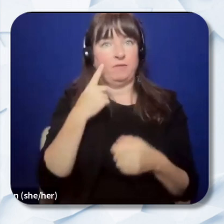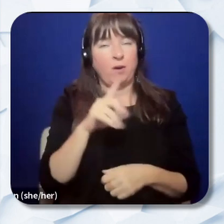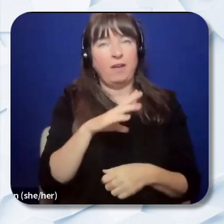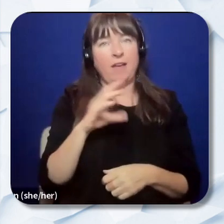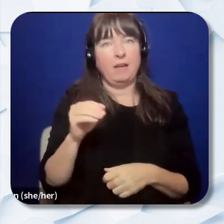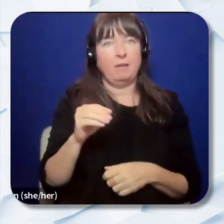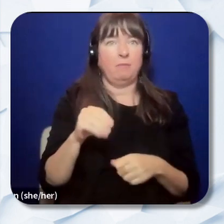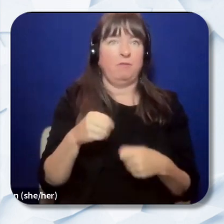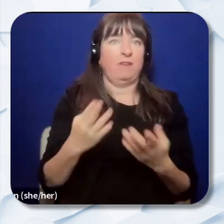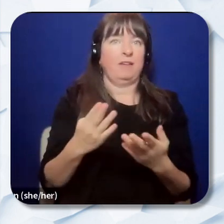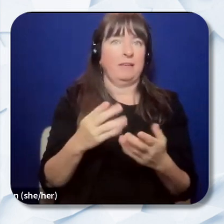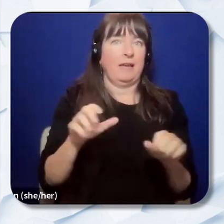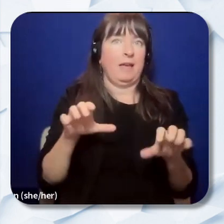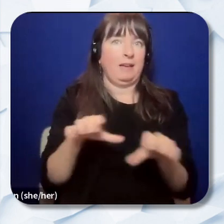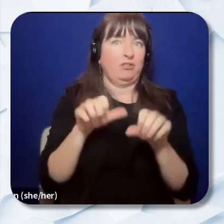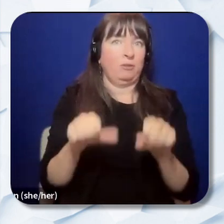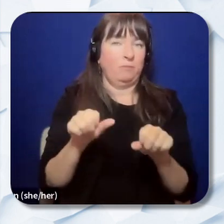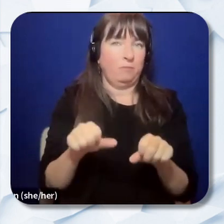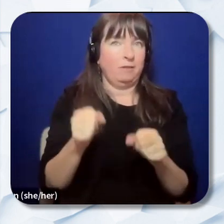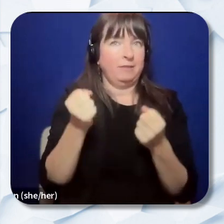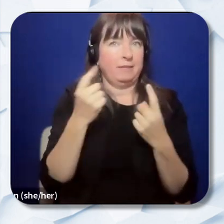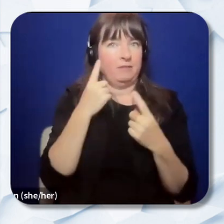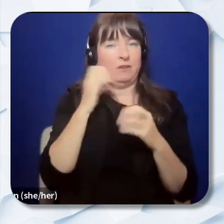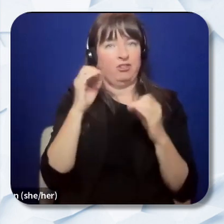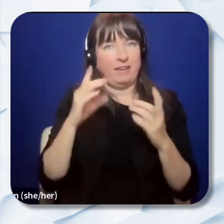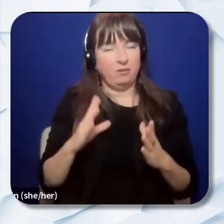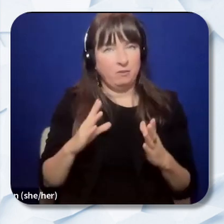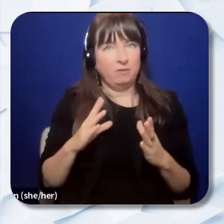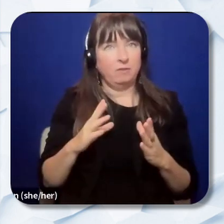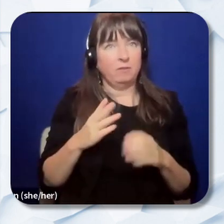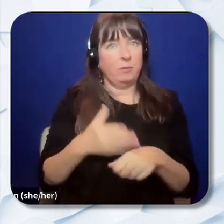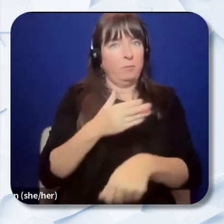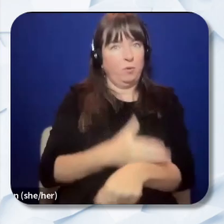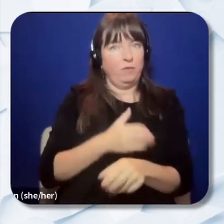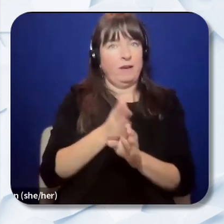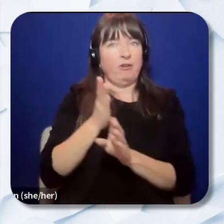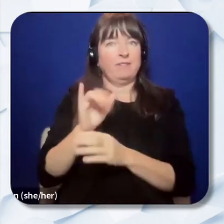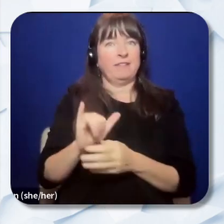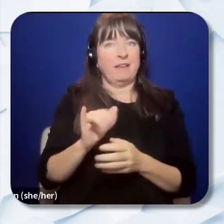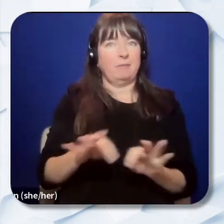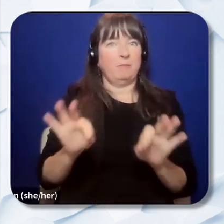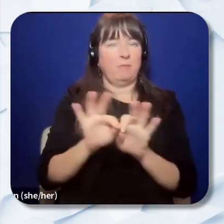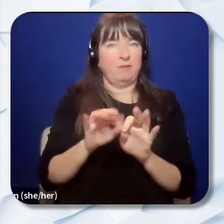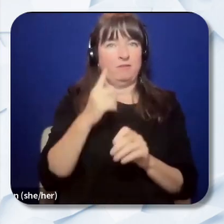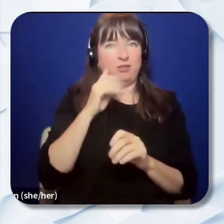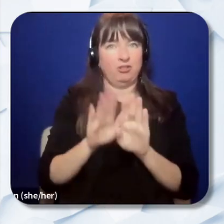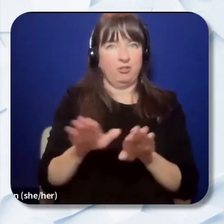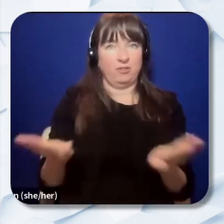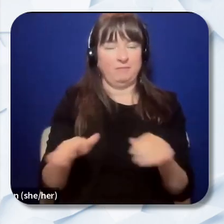for educators to make improvements in areas that matter most for children. By centering equity